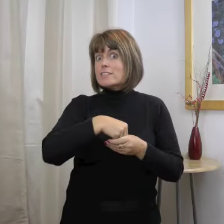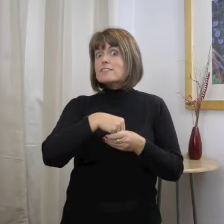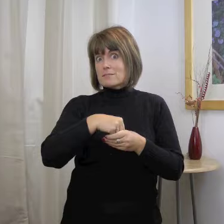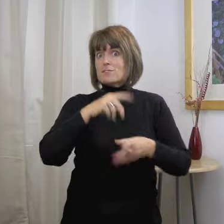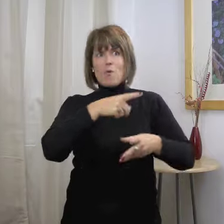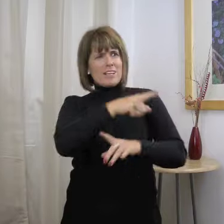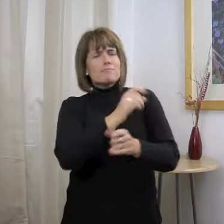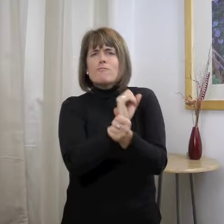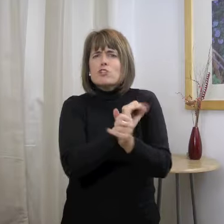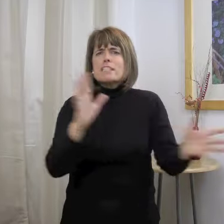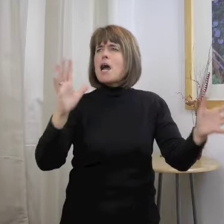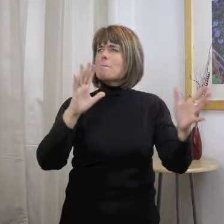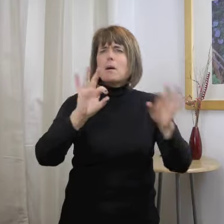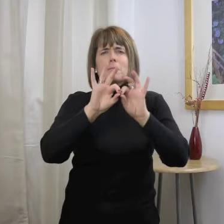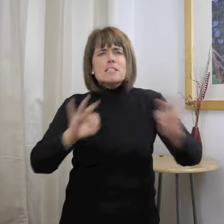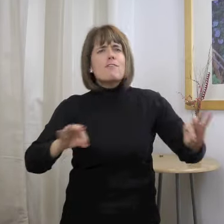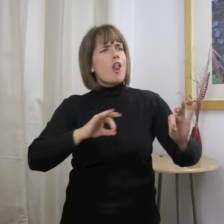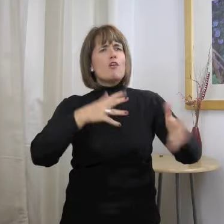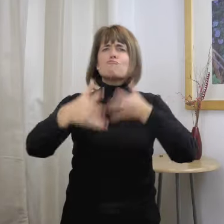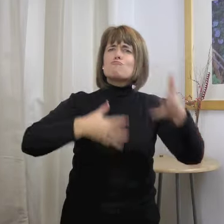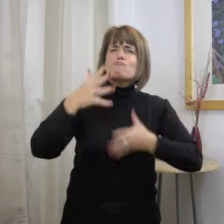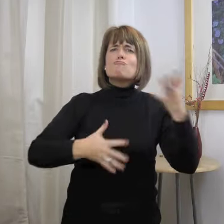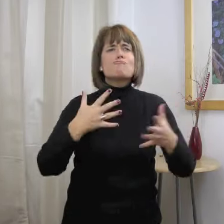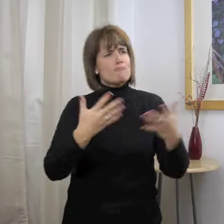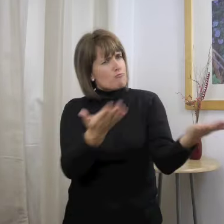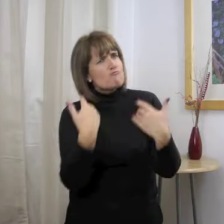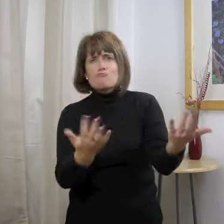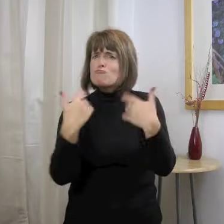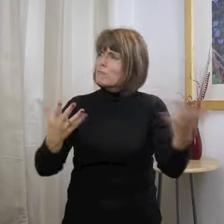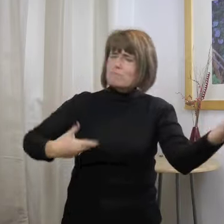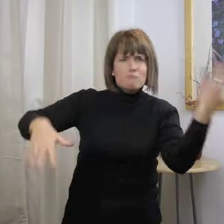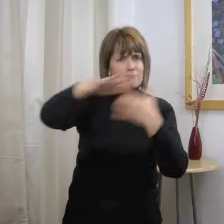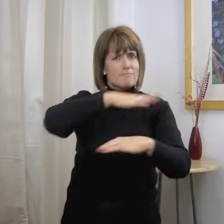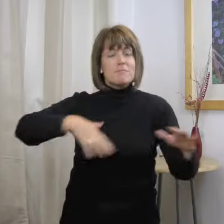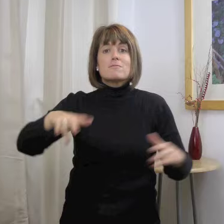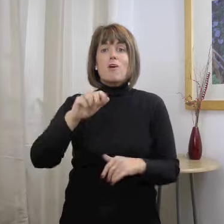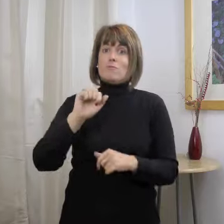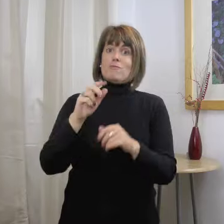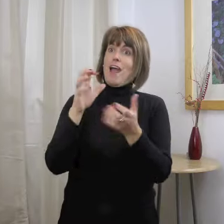wanted to encourage freedom and harmony and welcomed the opportunity to work with Deaf people.